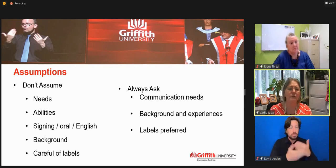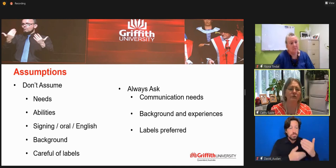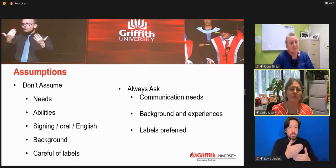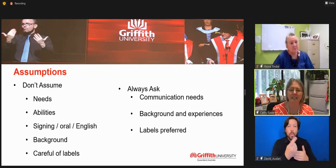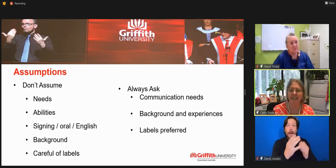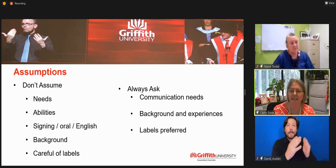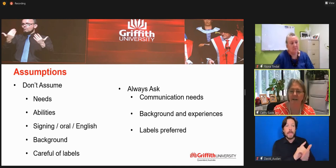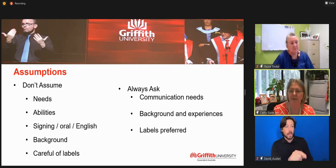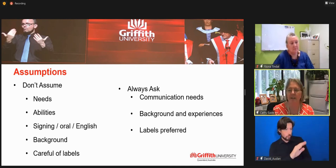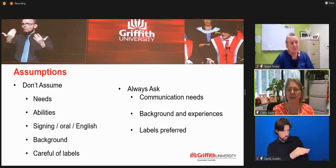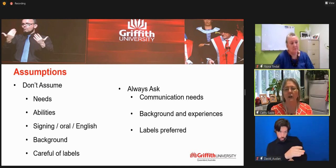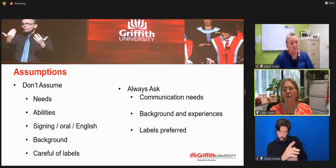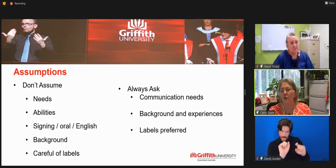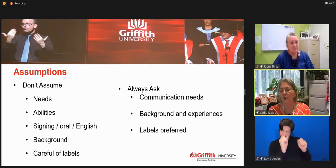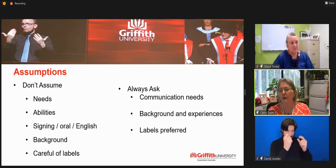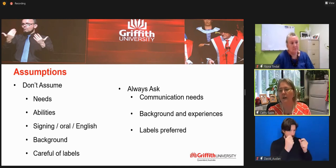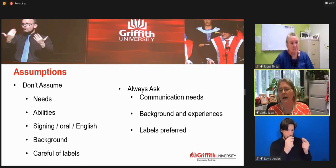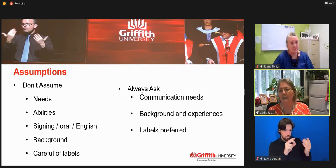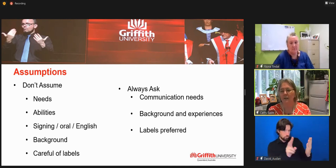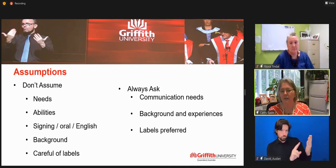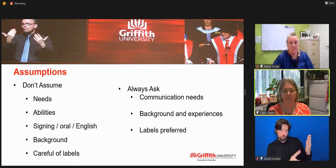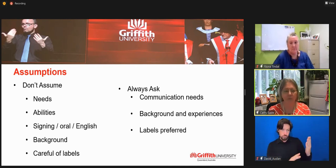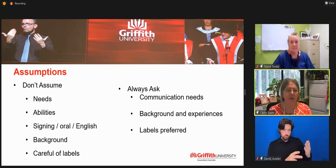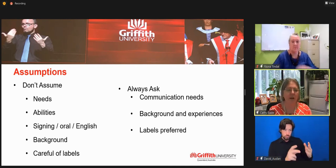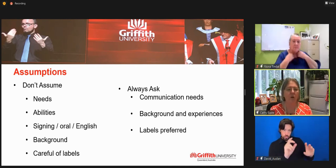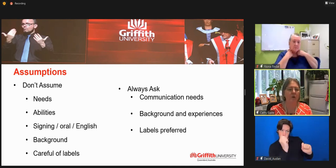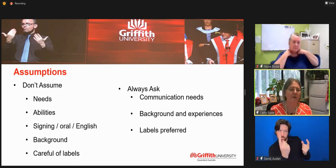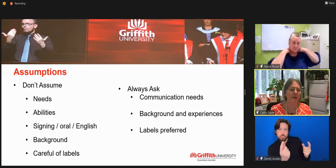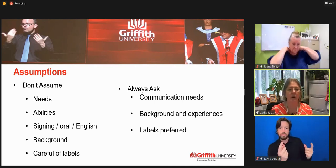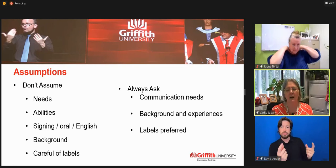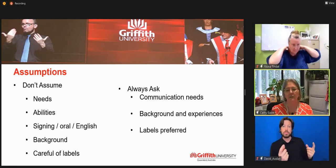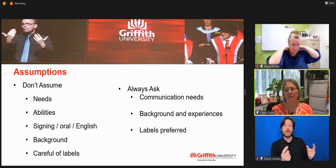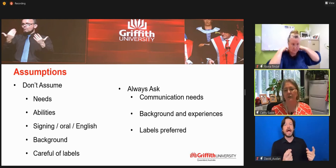able to read everything? Not under the assumption that, "Oh, you're deaf or hard of hearing,